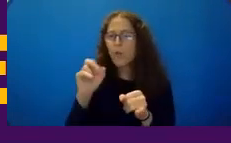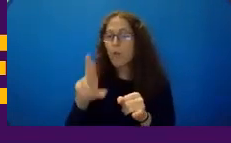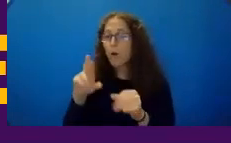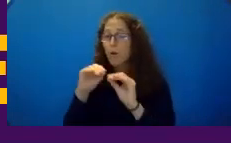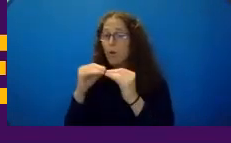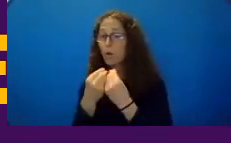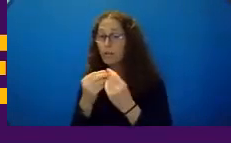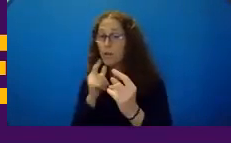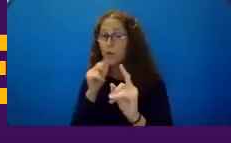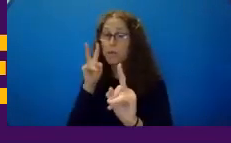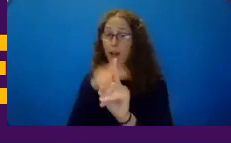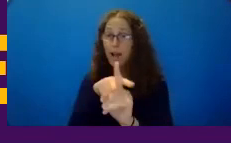, A SECTION TALKING ABOUT THE CAPACITY AND EXPERIENCE OF THE